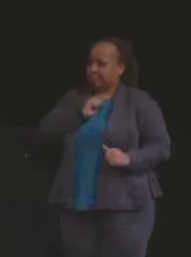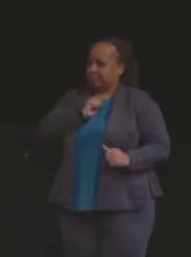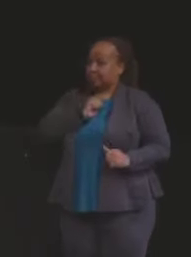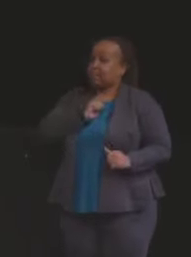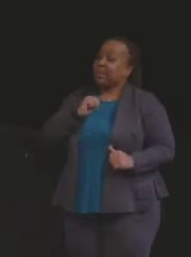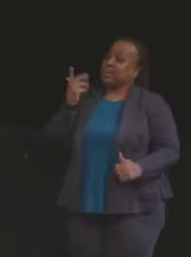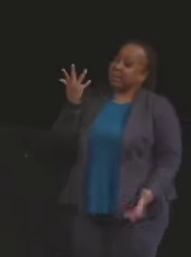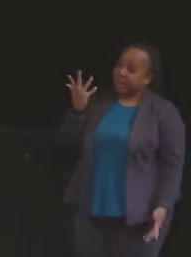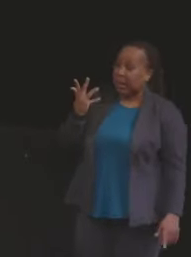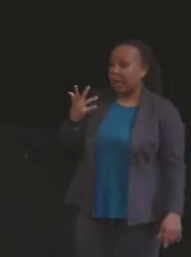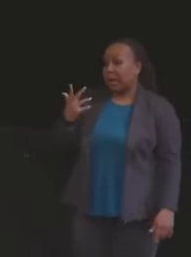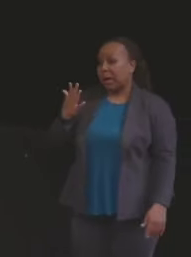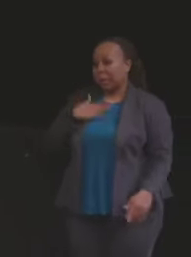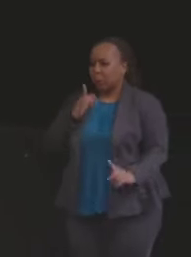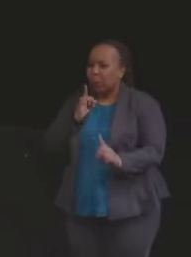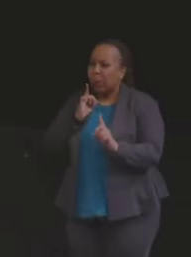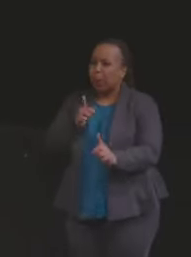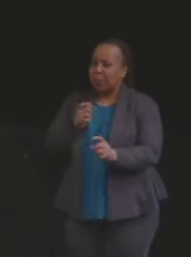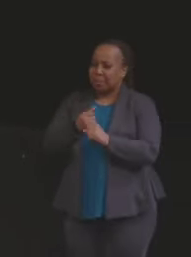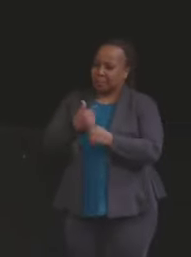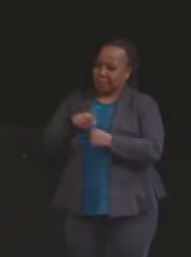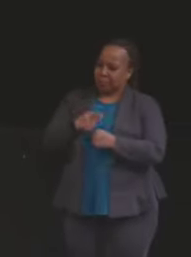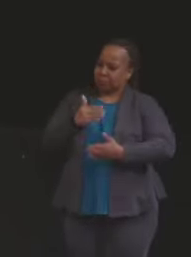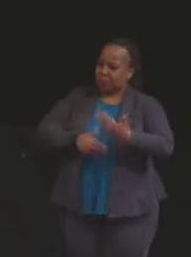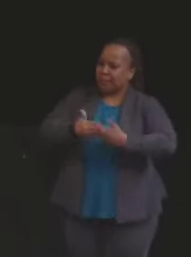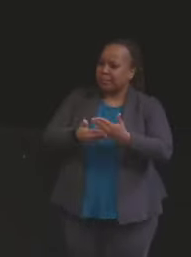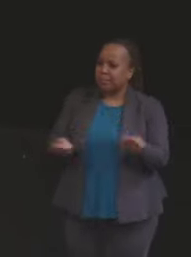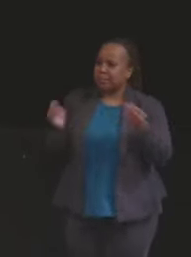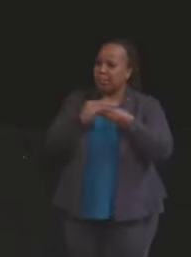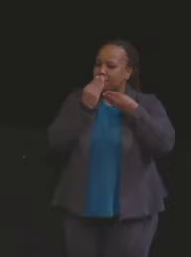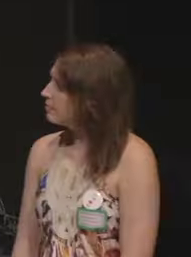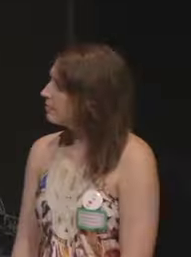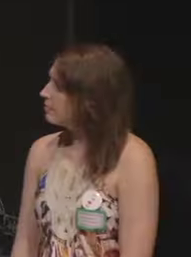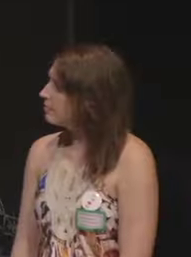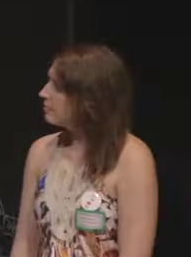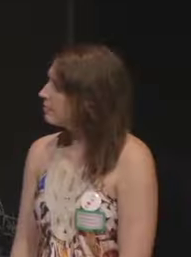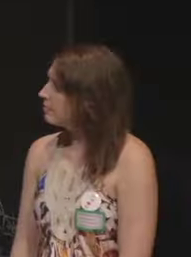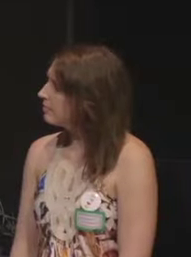because I had a goal of making this process a good bit more efficient. It works the exact same way